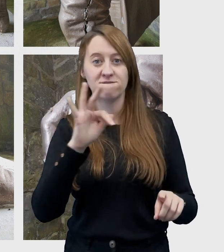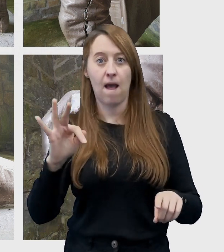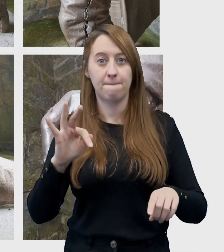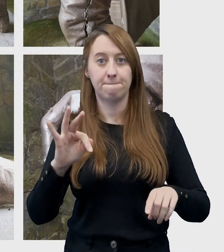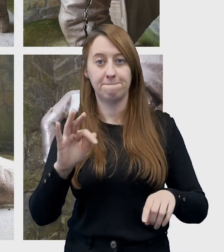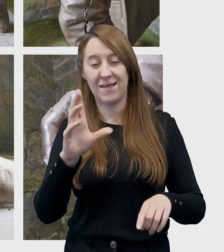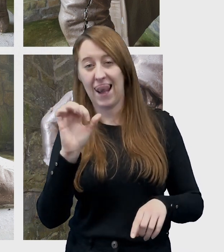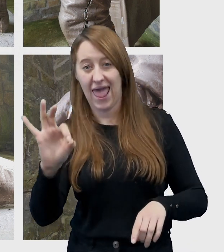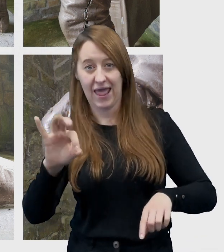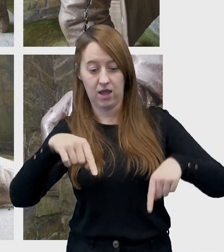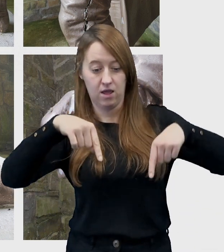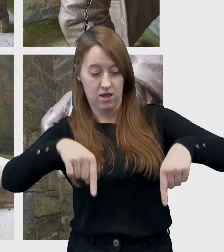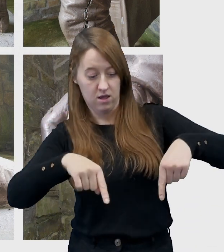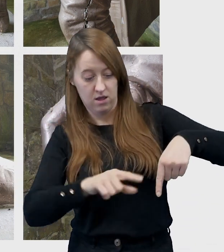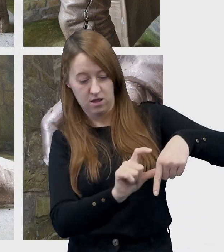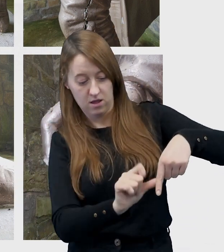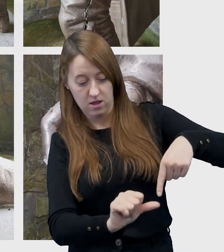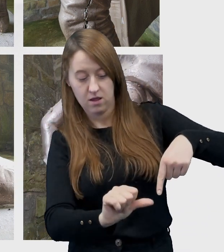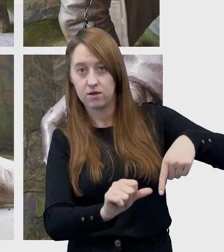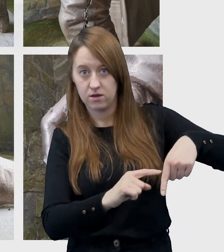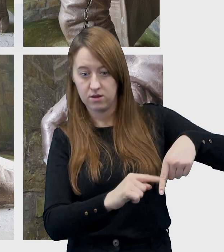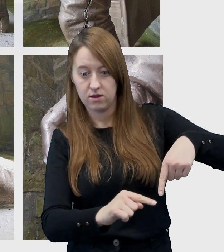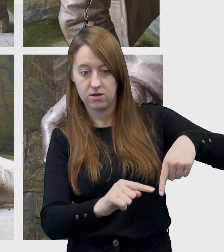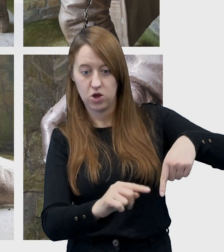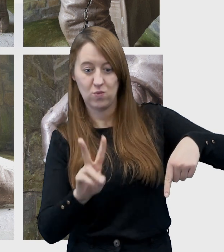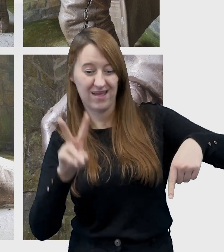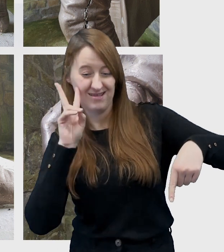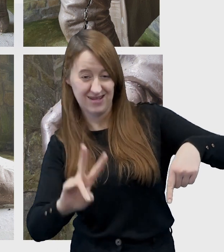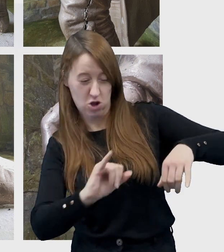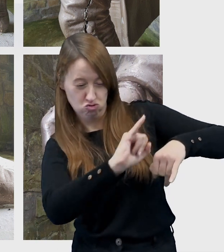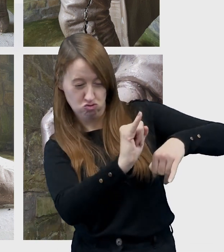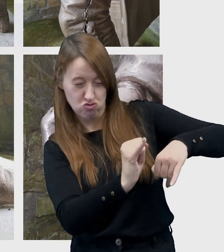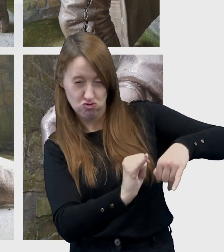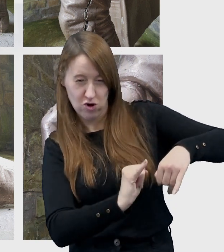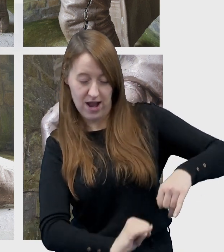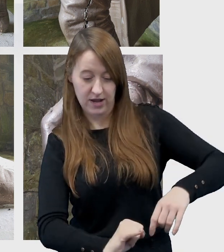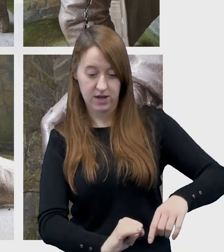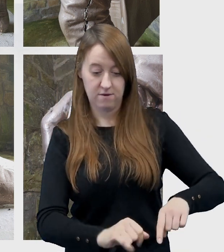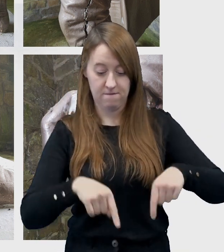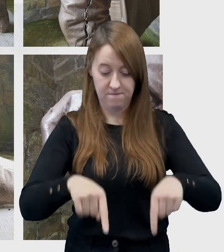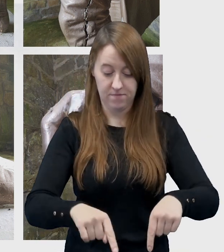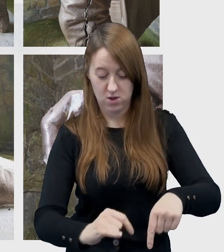The damp, the cracks are the worst at the bottom where the damp is the greatest. As we go up the body, the cracking sort of stops.